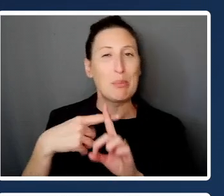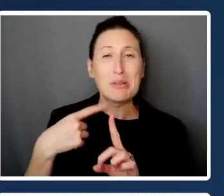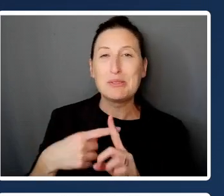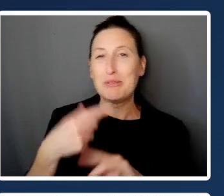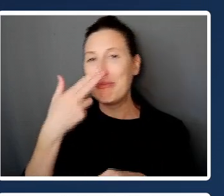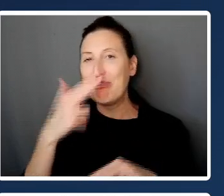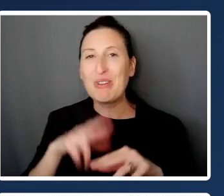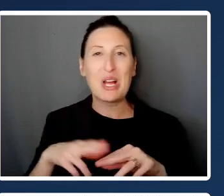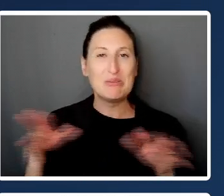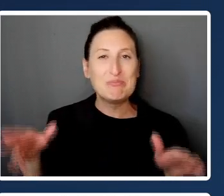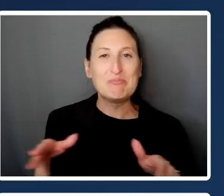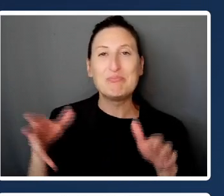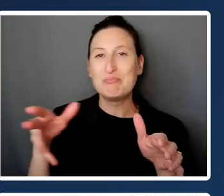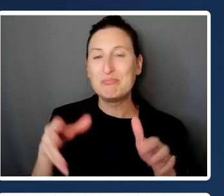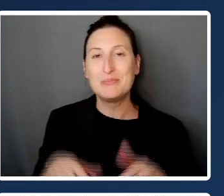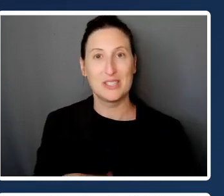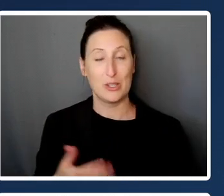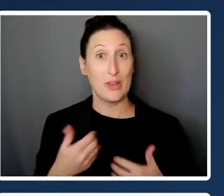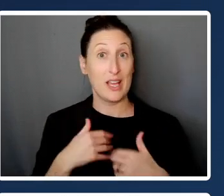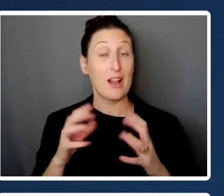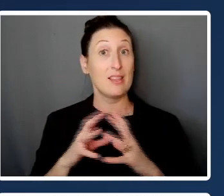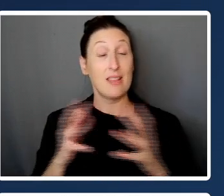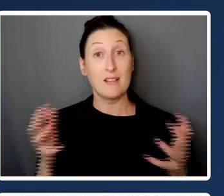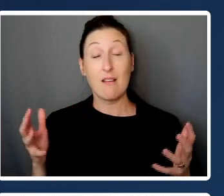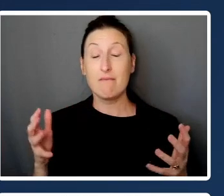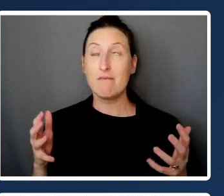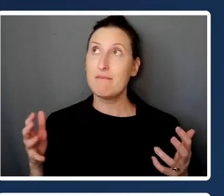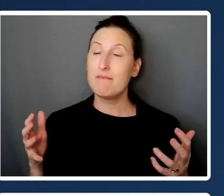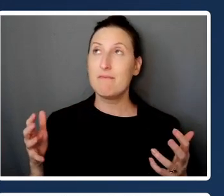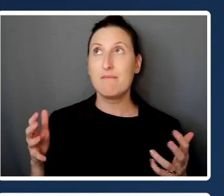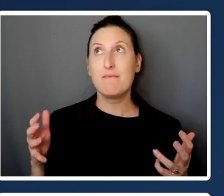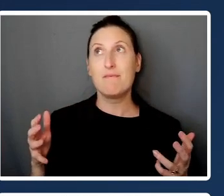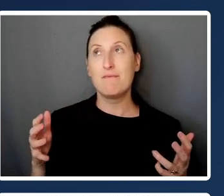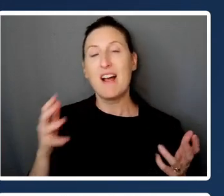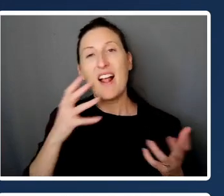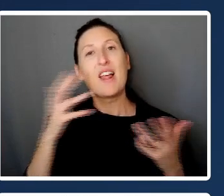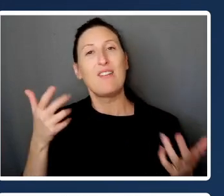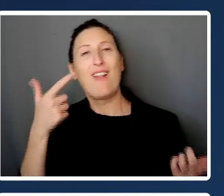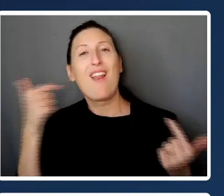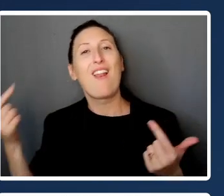we had a lot of, you know -- a great exchange of laughter and language in both English and